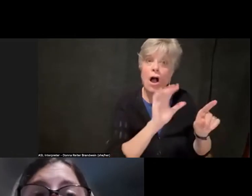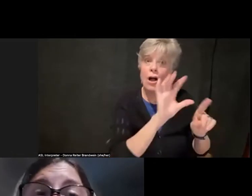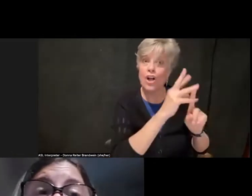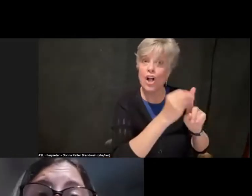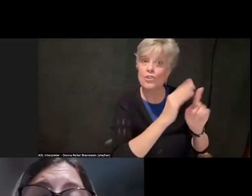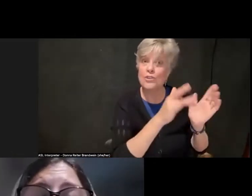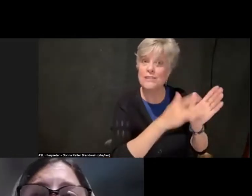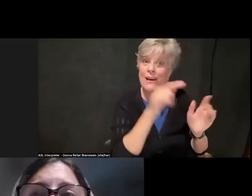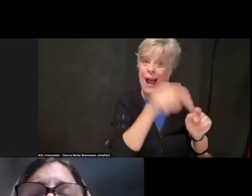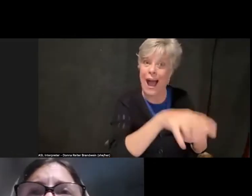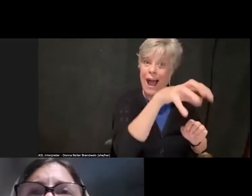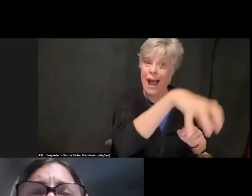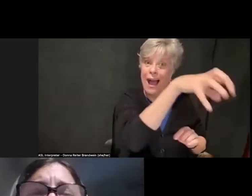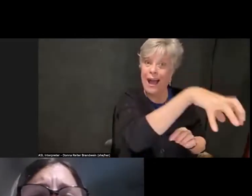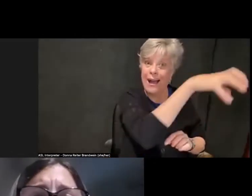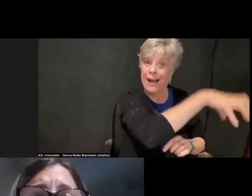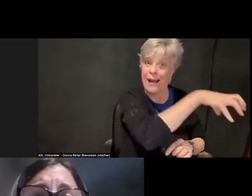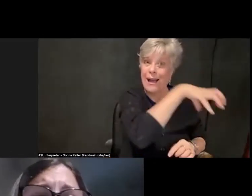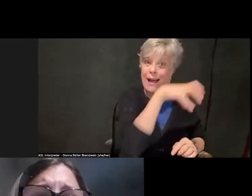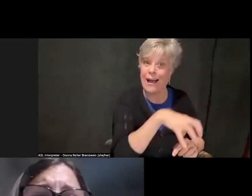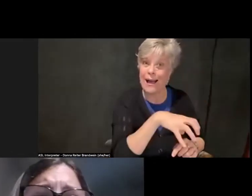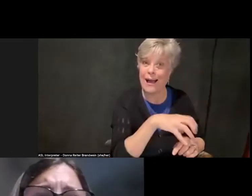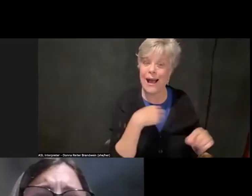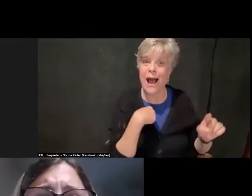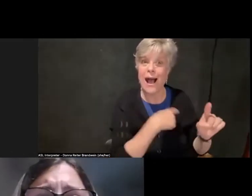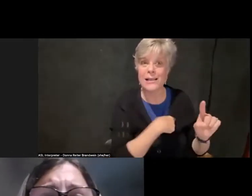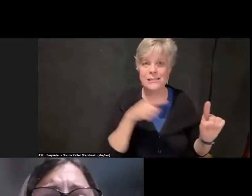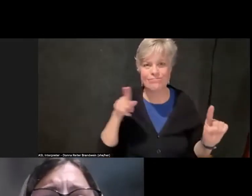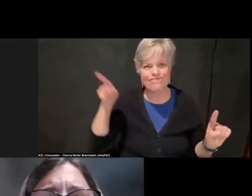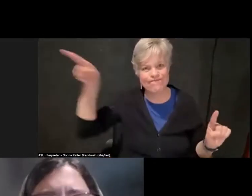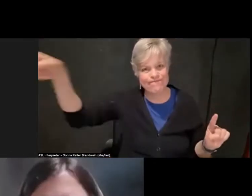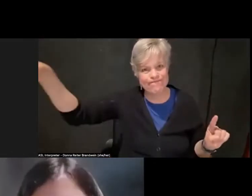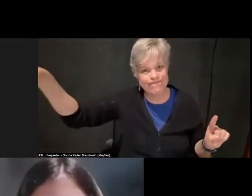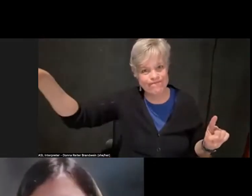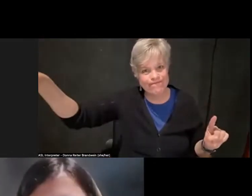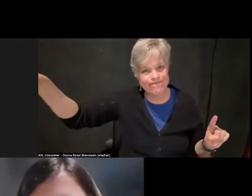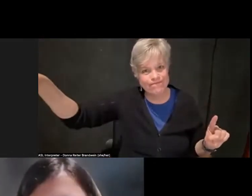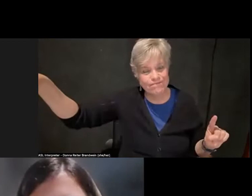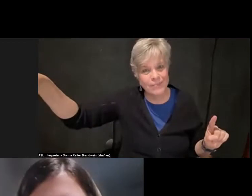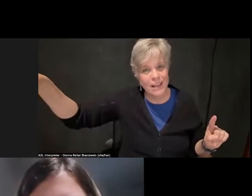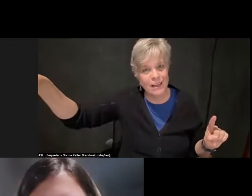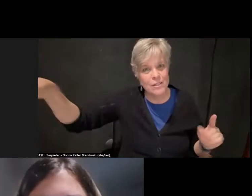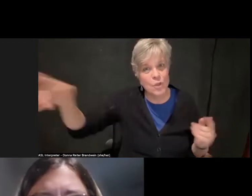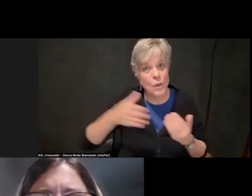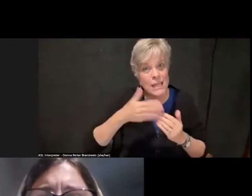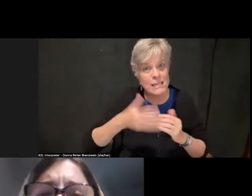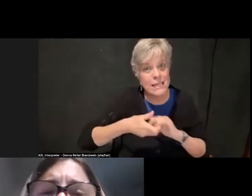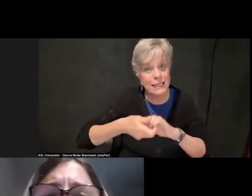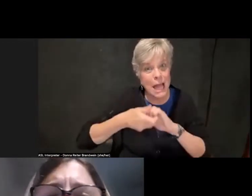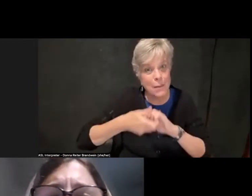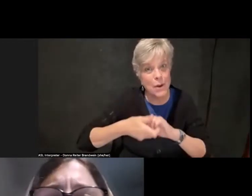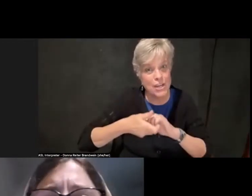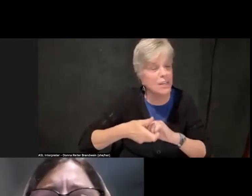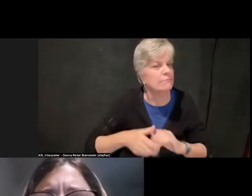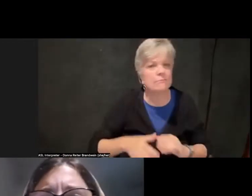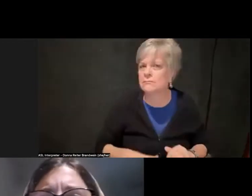And that also prohibits some of the easy collaboration. And I'm sure all of you could think about a time